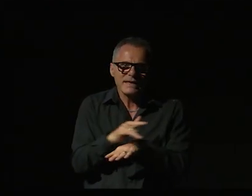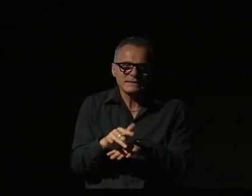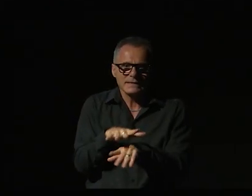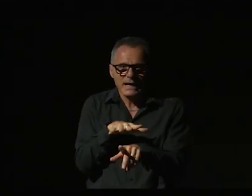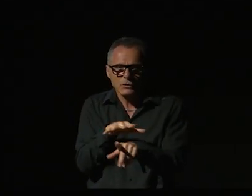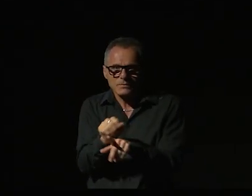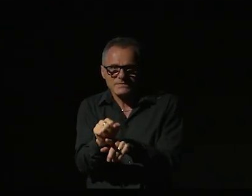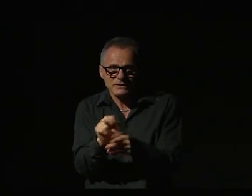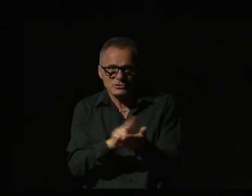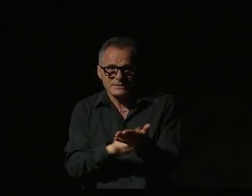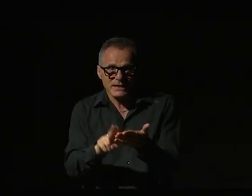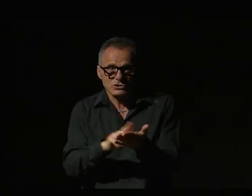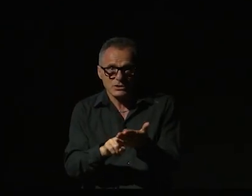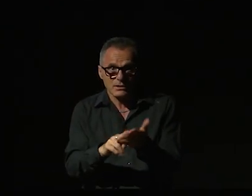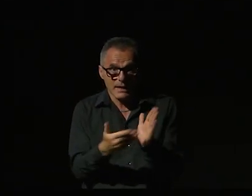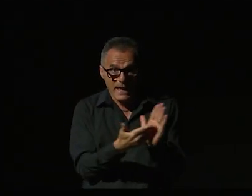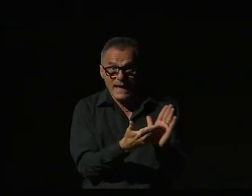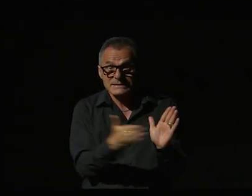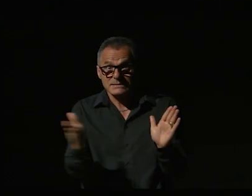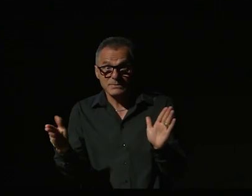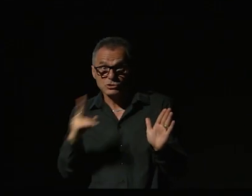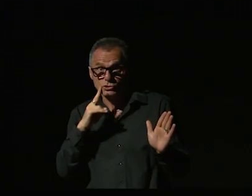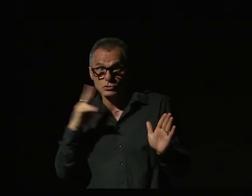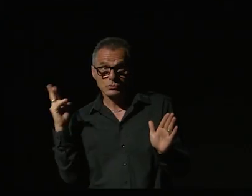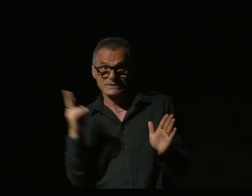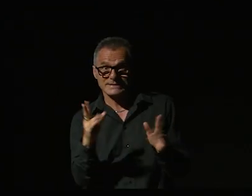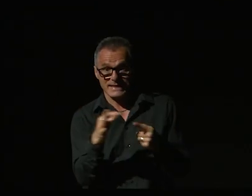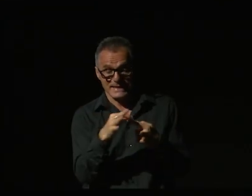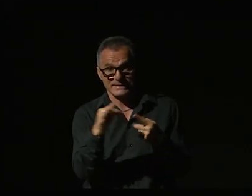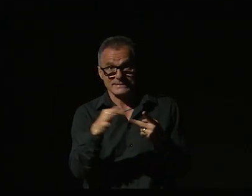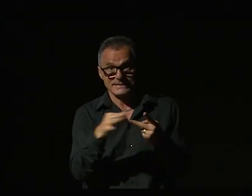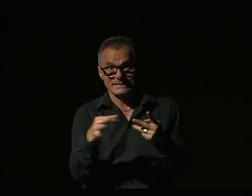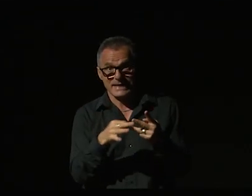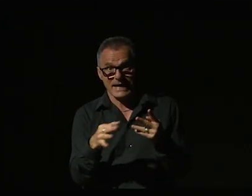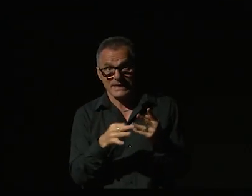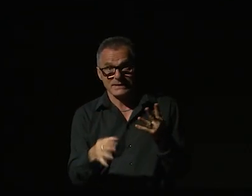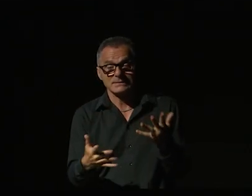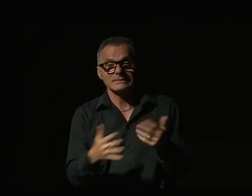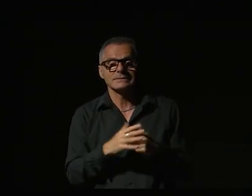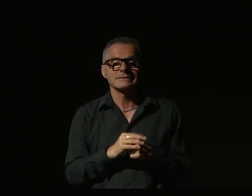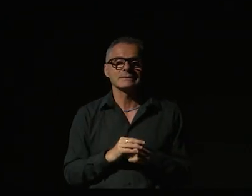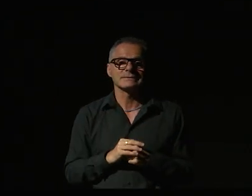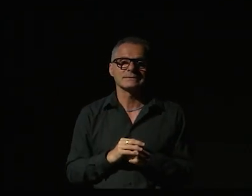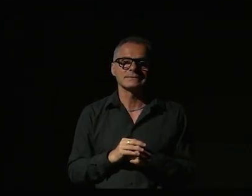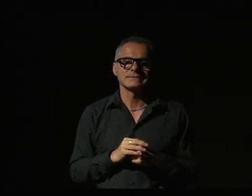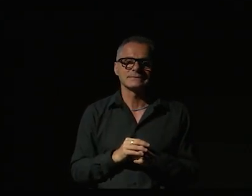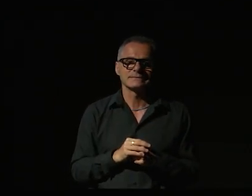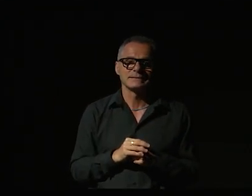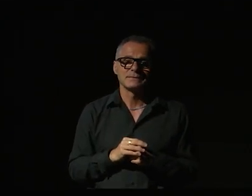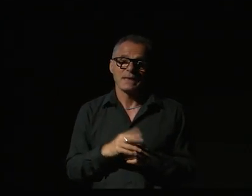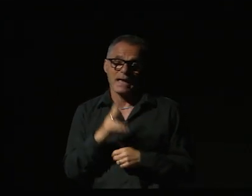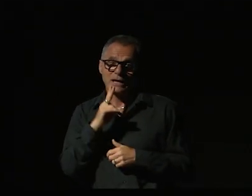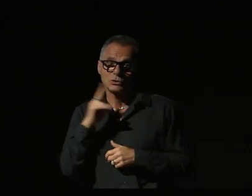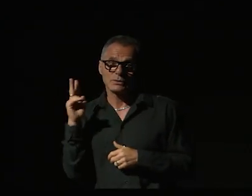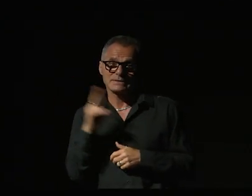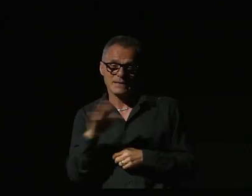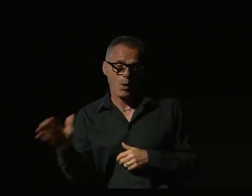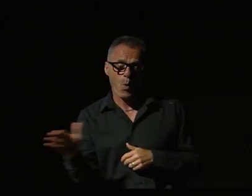In the exhibition, you will see all of these details or the exhibition invites you to step closer and look at all of these details